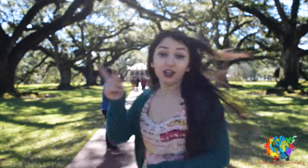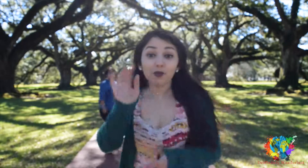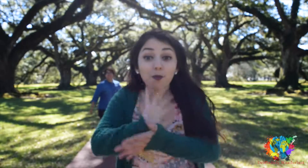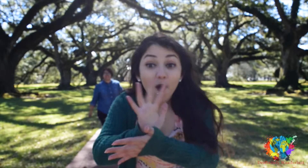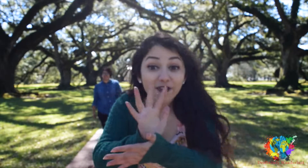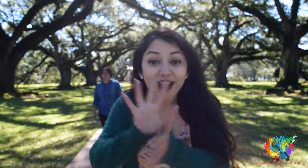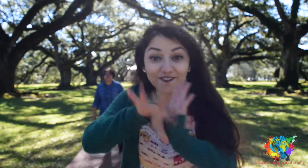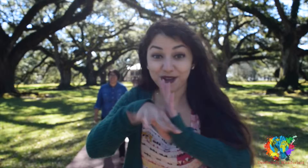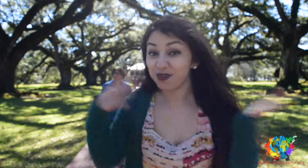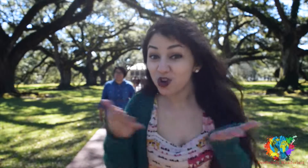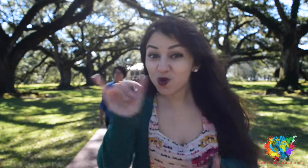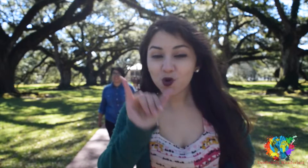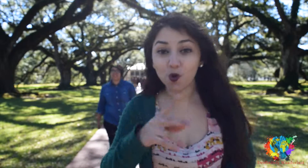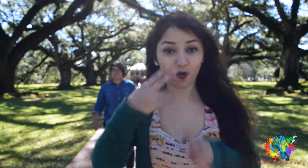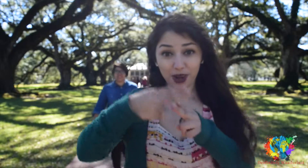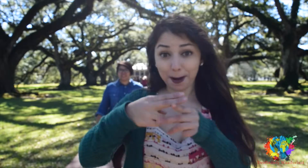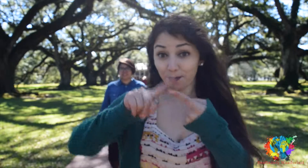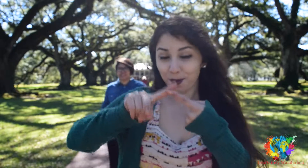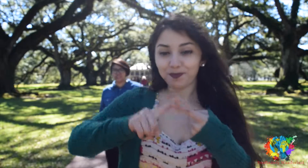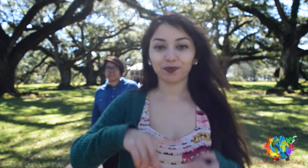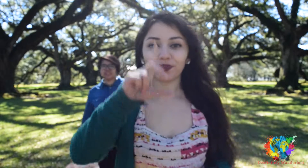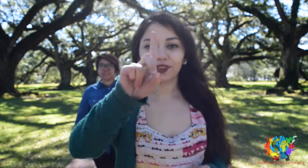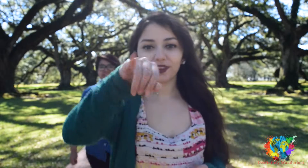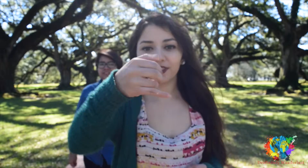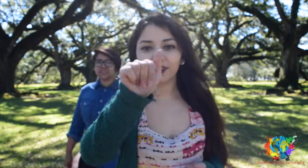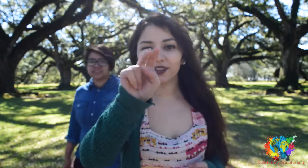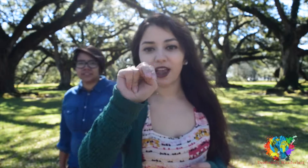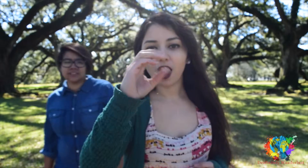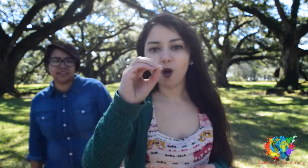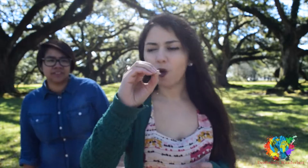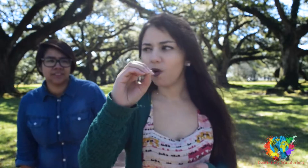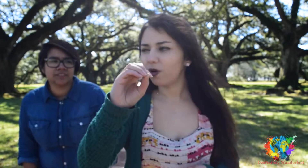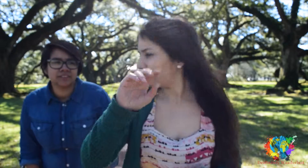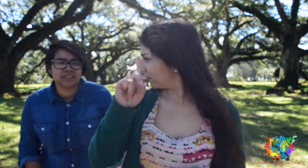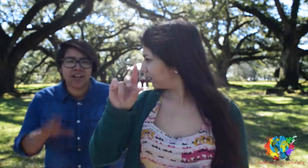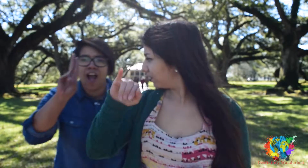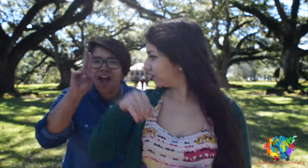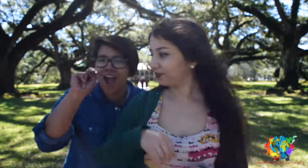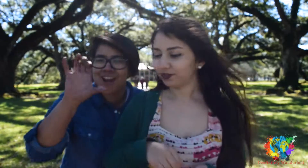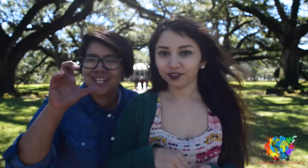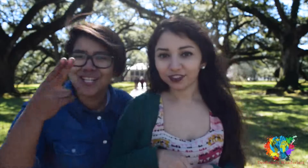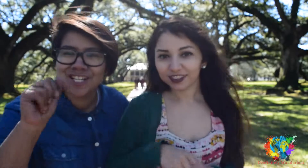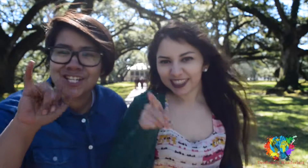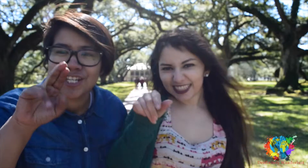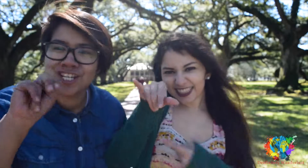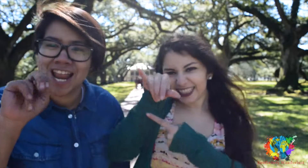By the way, movies were filmed here too! One, it was called Django...?? Lilo: Unchained!